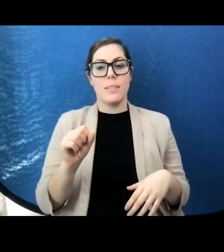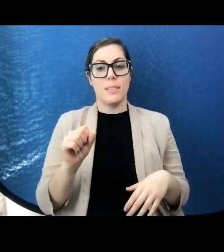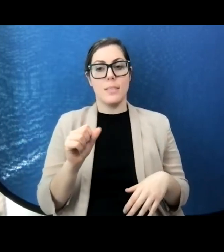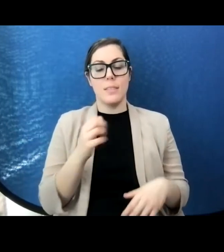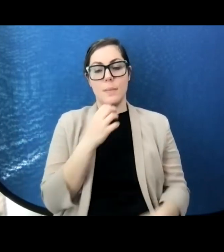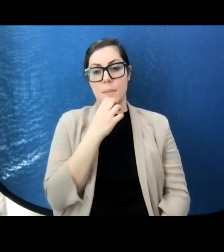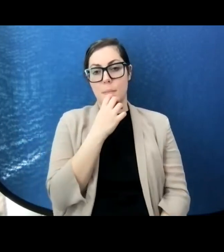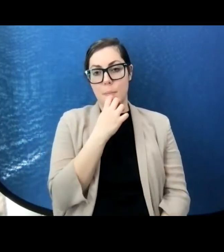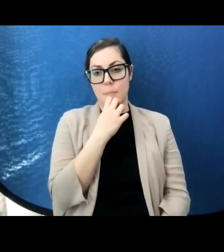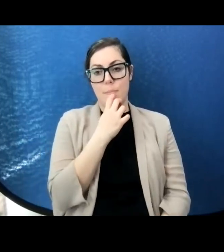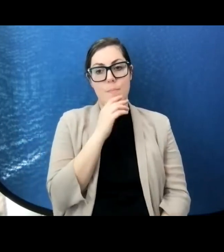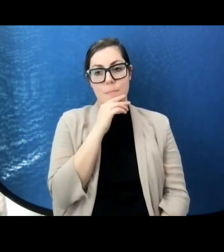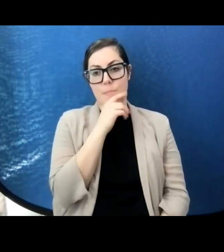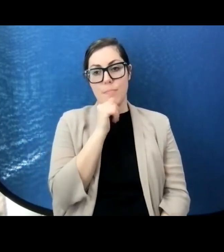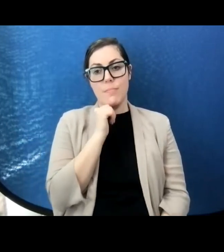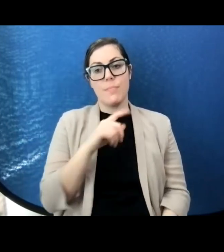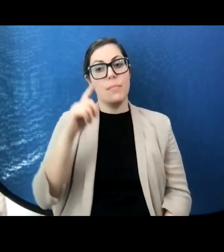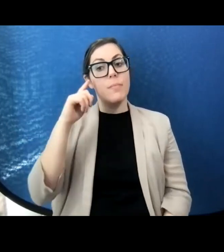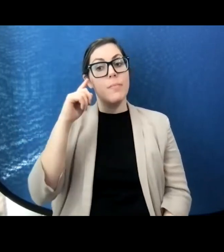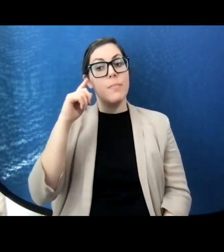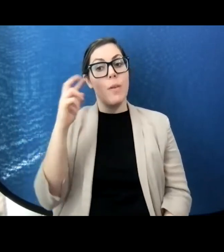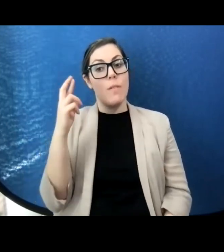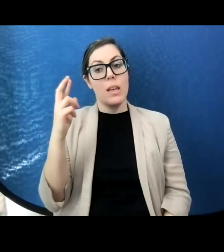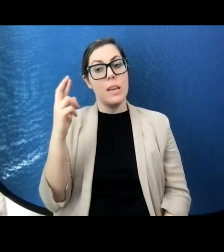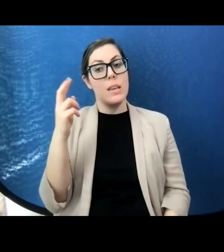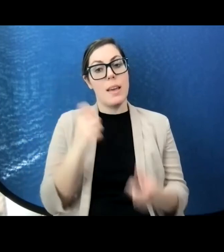I really hope that everybody was also enthusiastic about this opportunity for